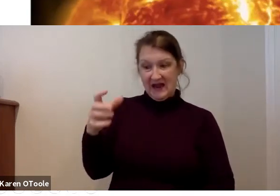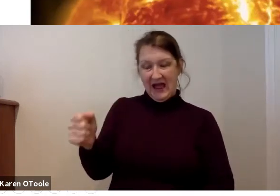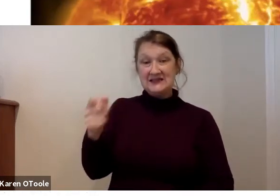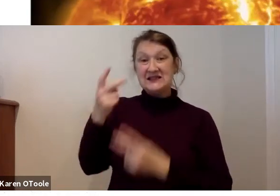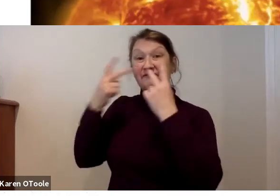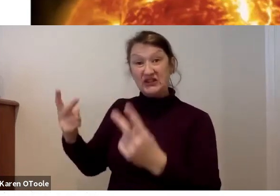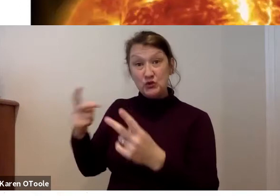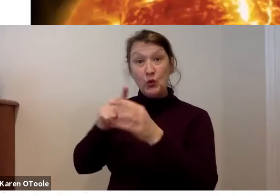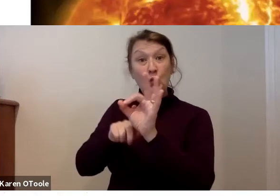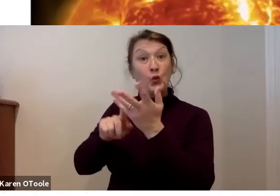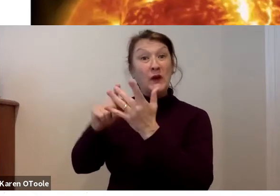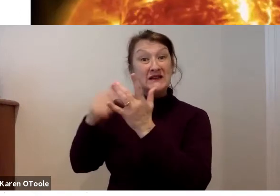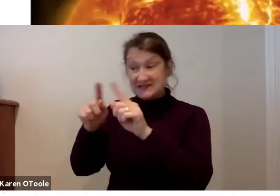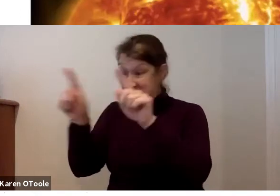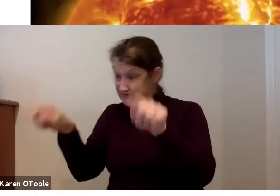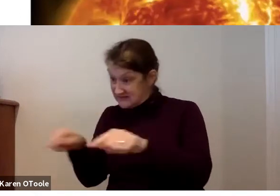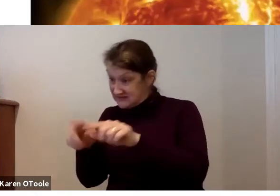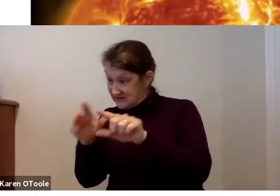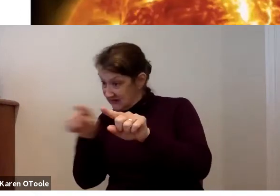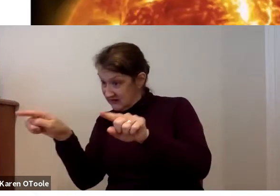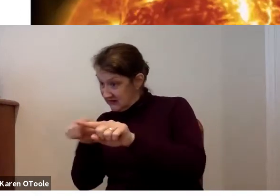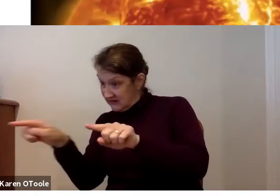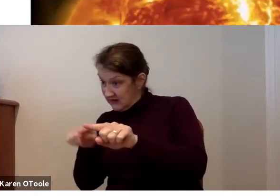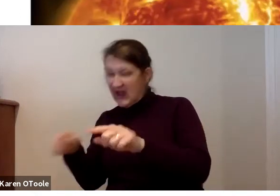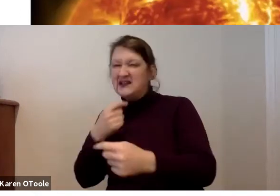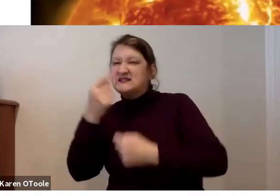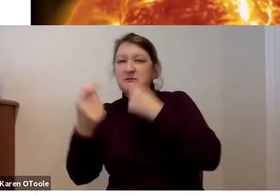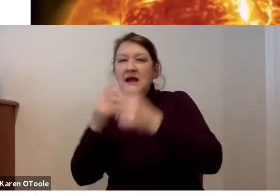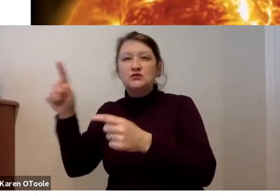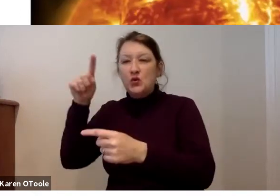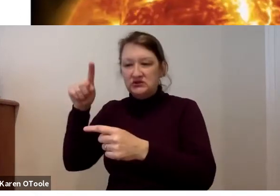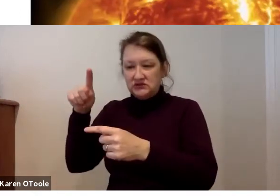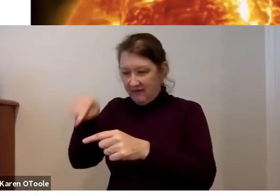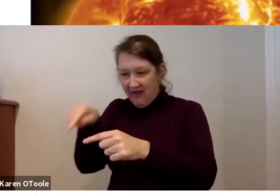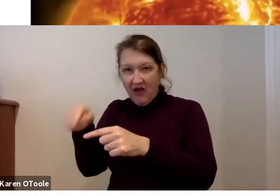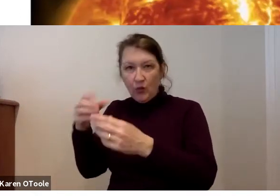There is cheese on one side, you have the click to answer what is